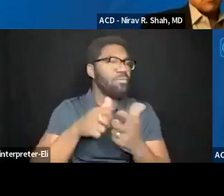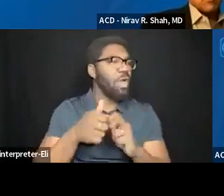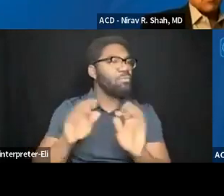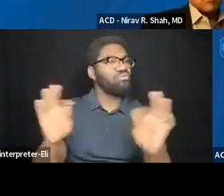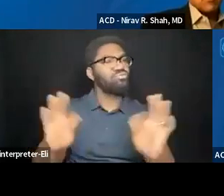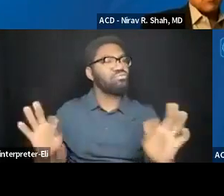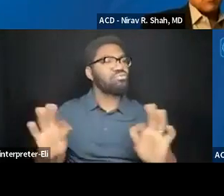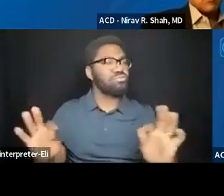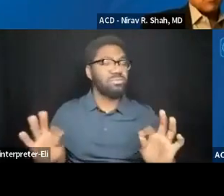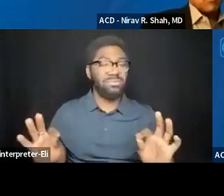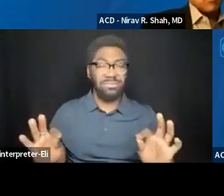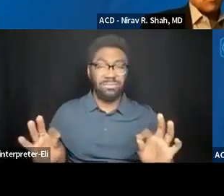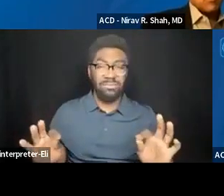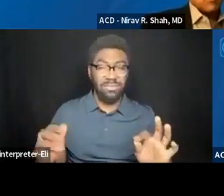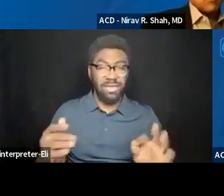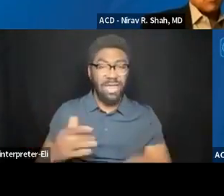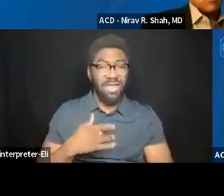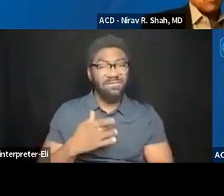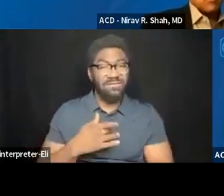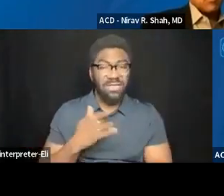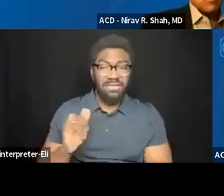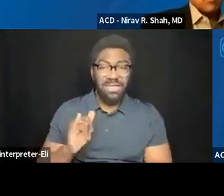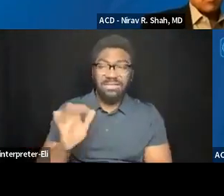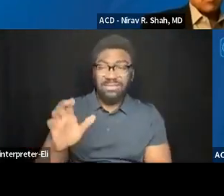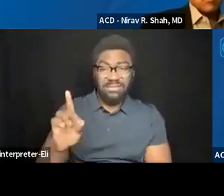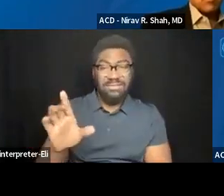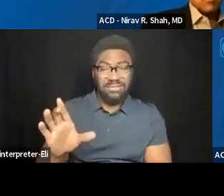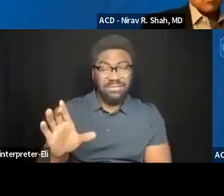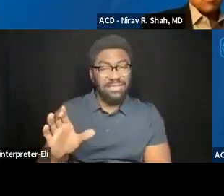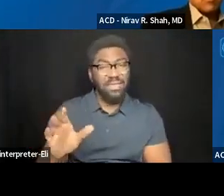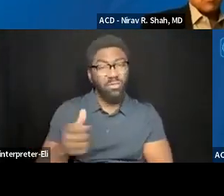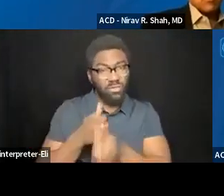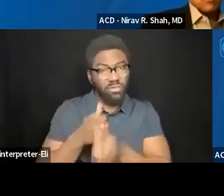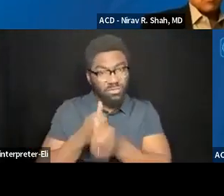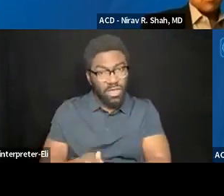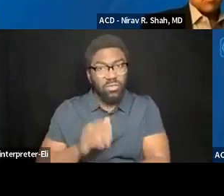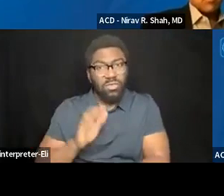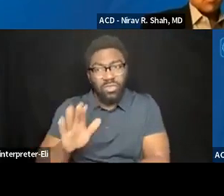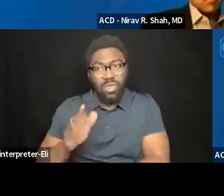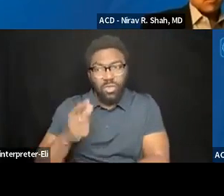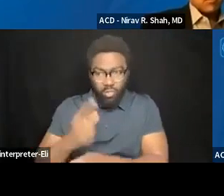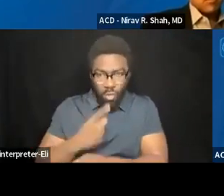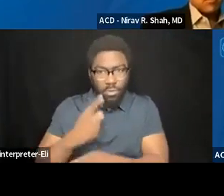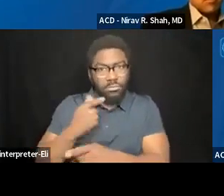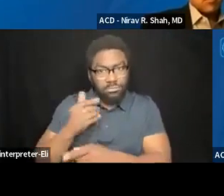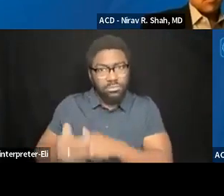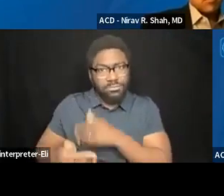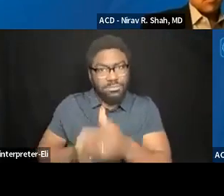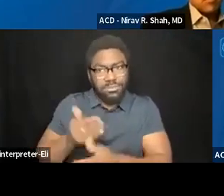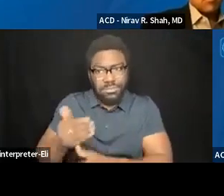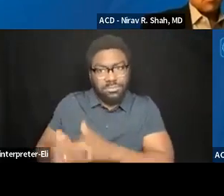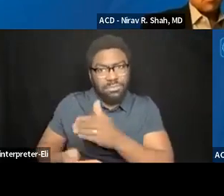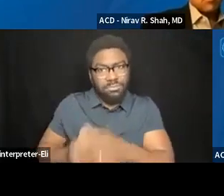but I feel that CDC was doing what it was supposed to do early on, not that much influenced by chaos.